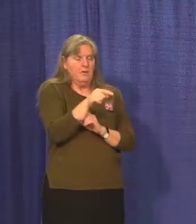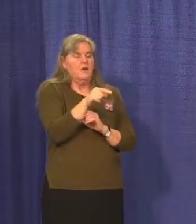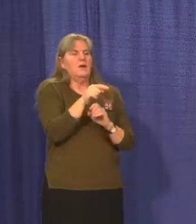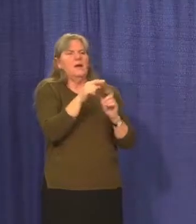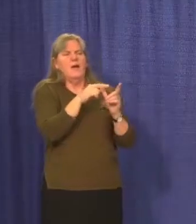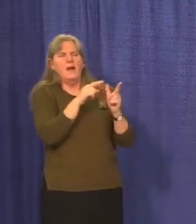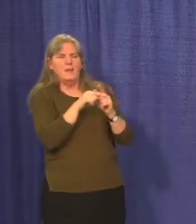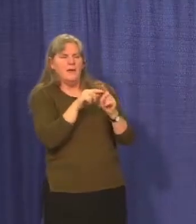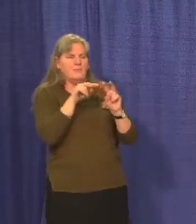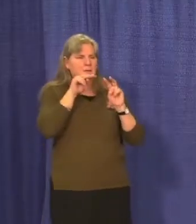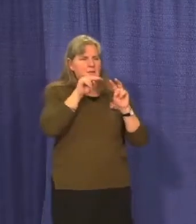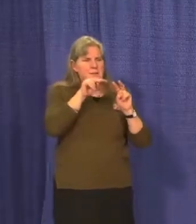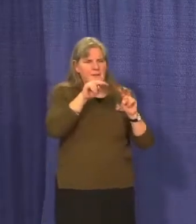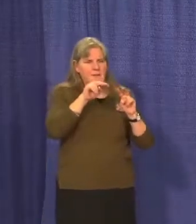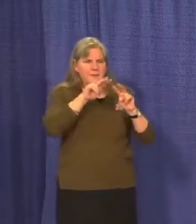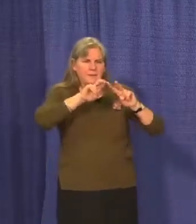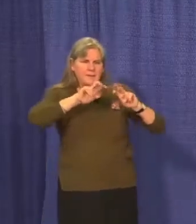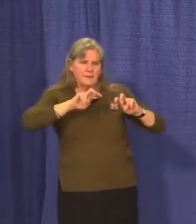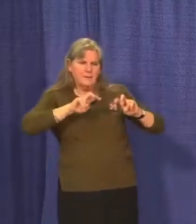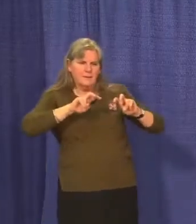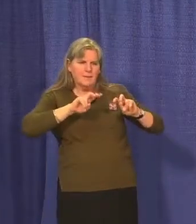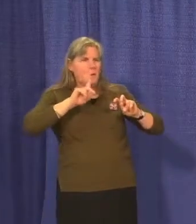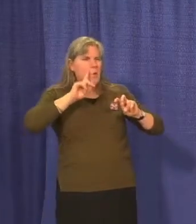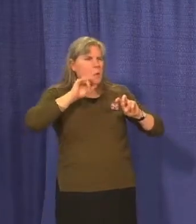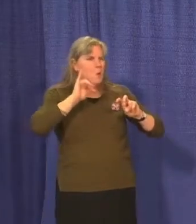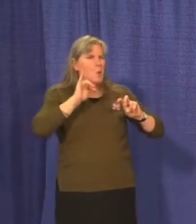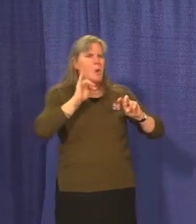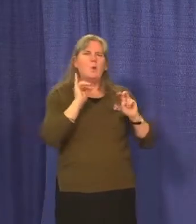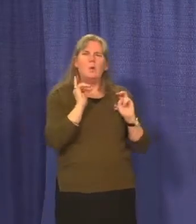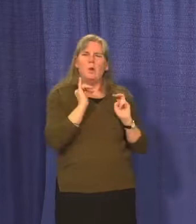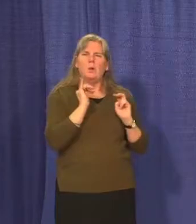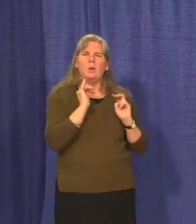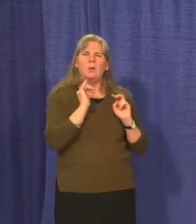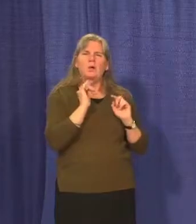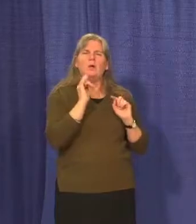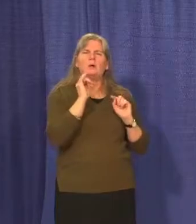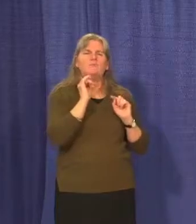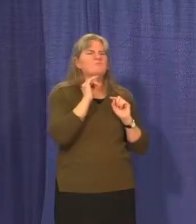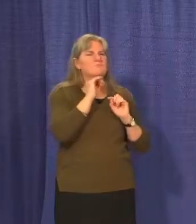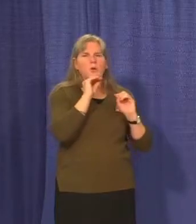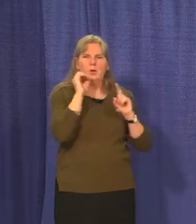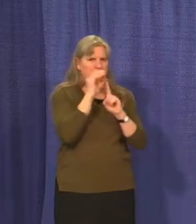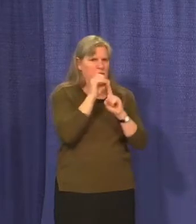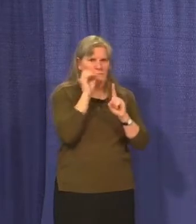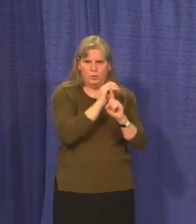information, we were very